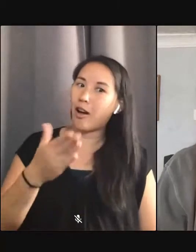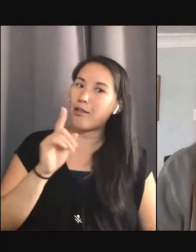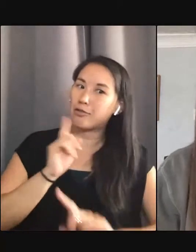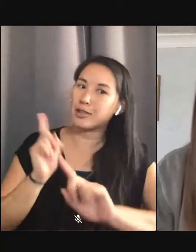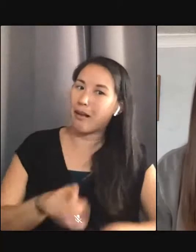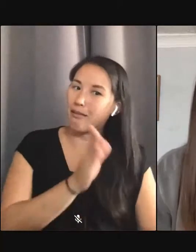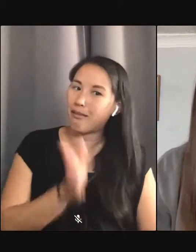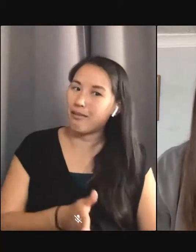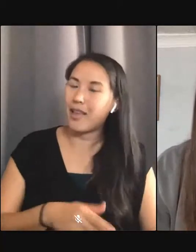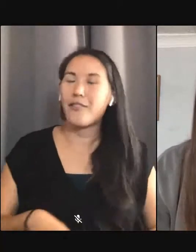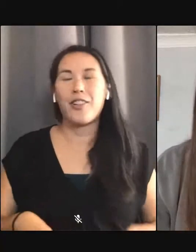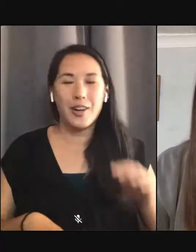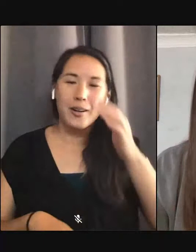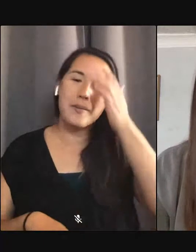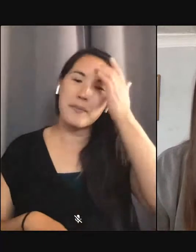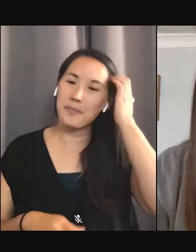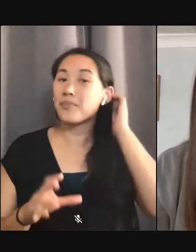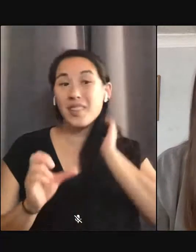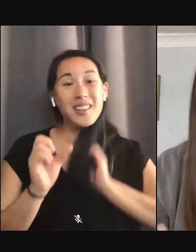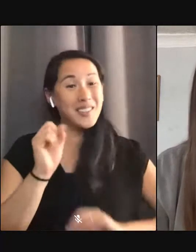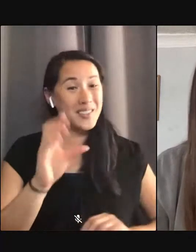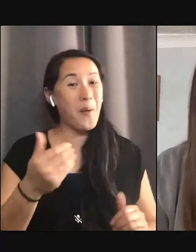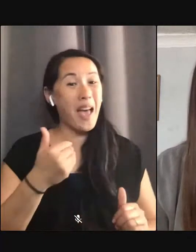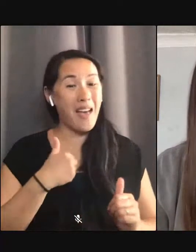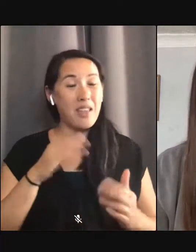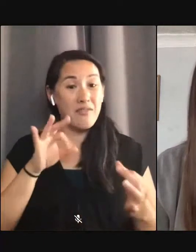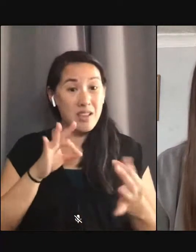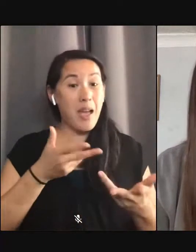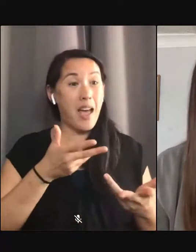somebody's feedback so having that feedback loop and being prepped for it is really important as